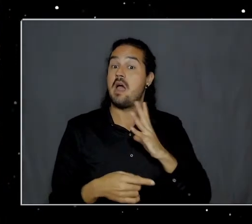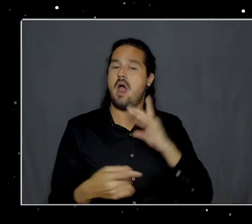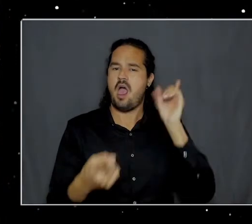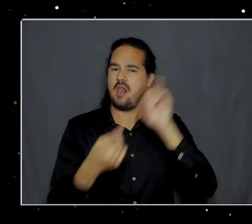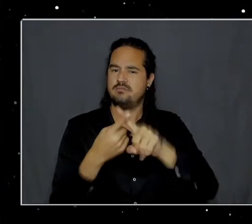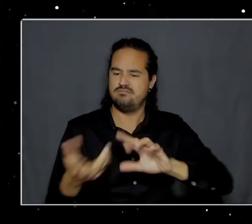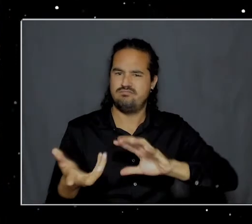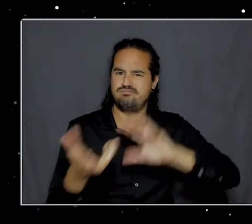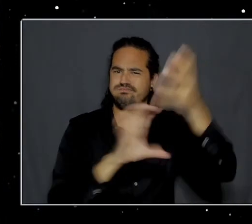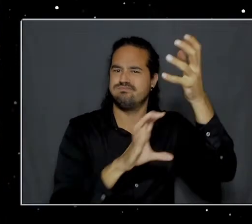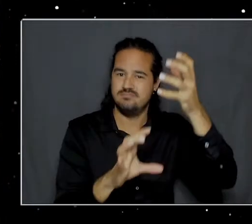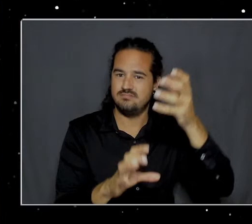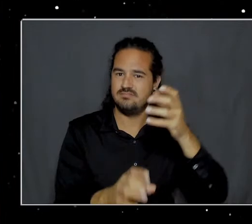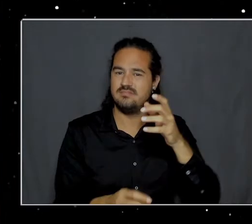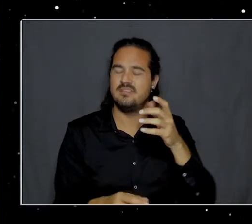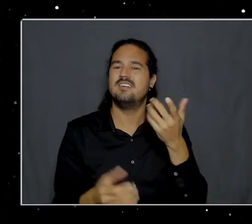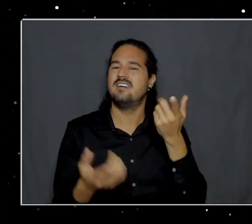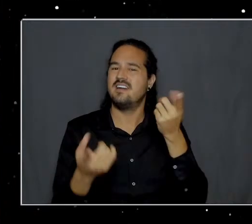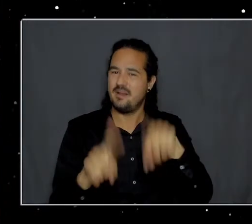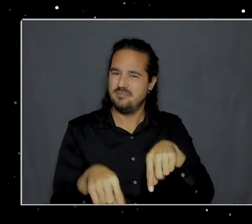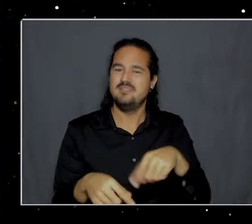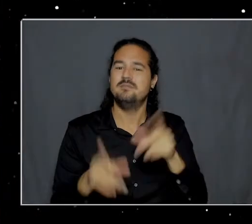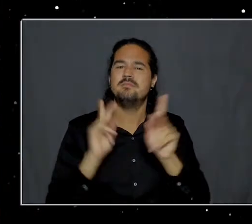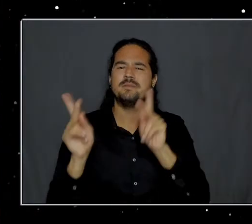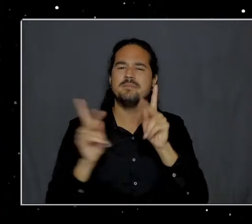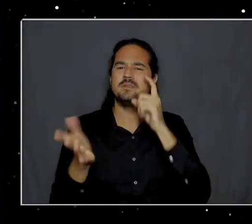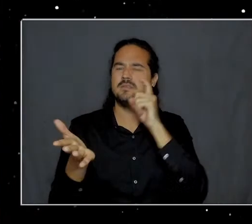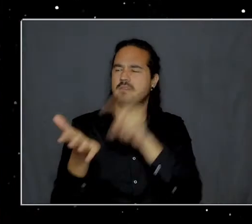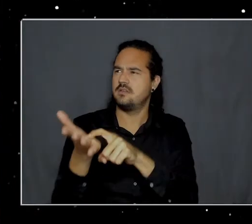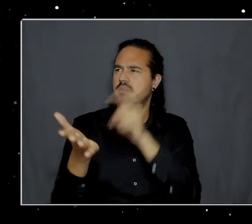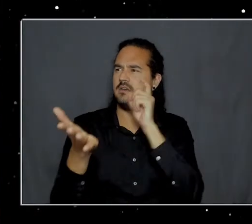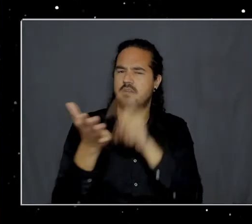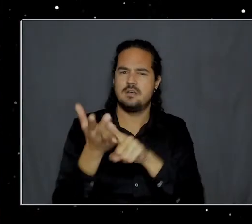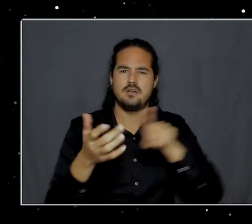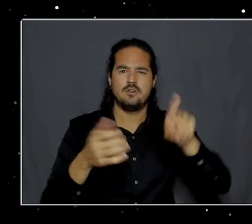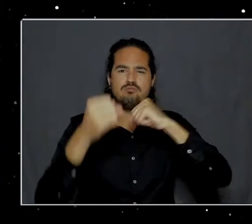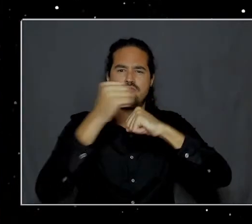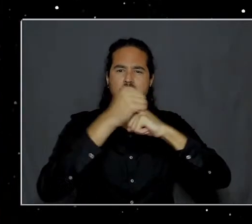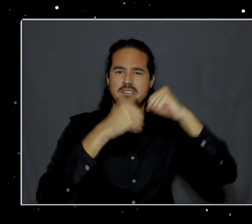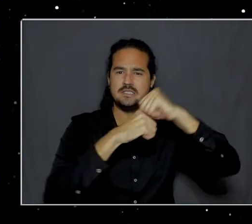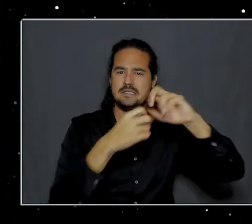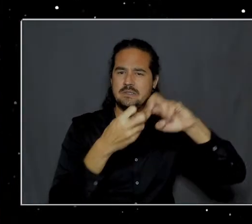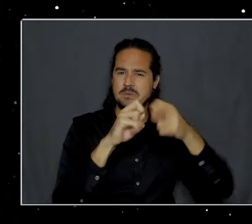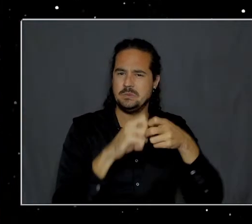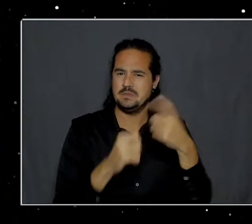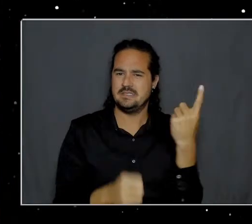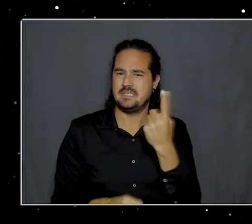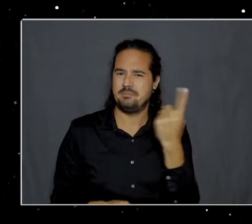LEVEES WERE FINE UNTIL THERE'S A HURRICANE, THEN THEY WERE NOT FINE. AND SO, I THINK INCREASINGLY, IN